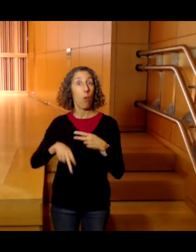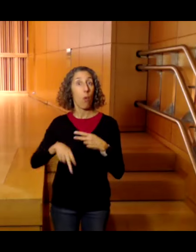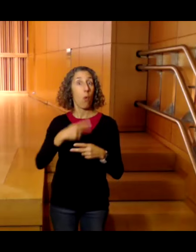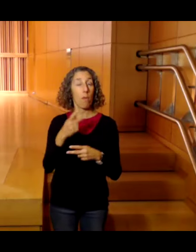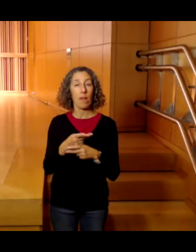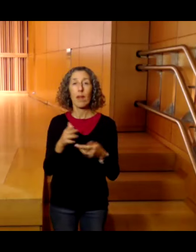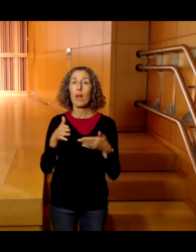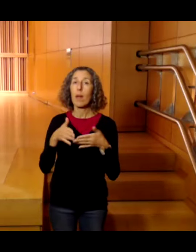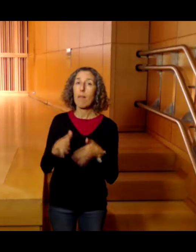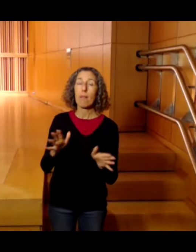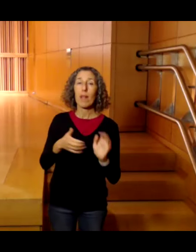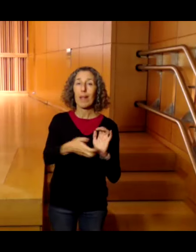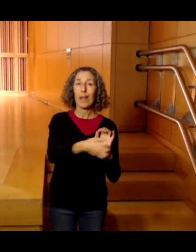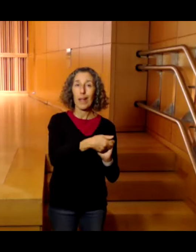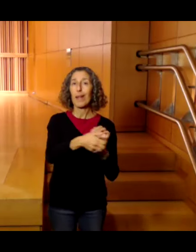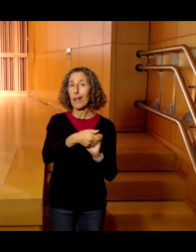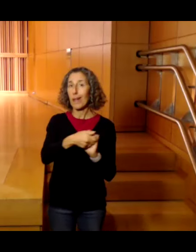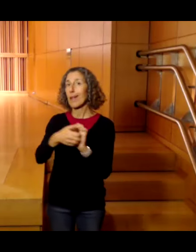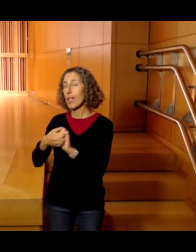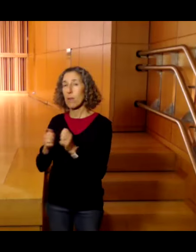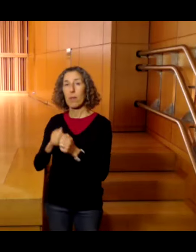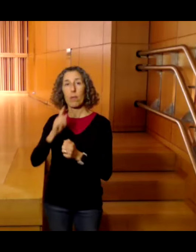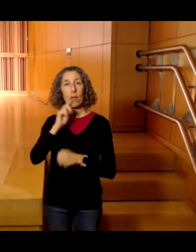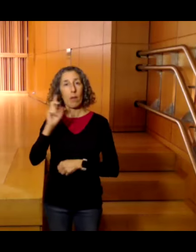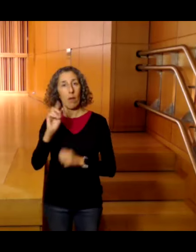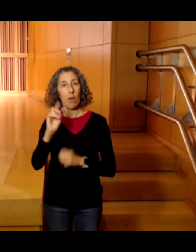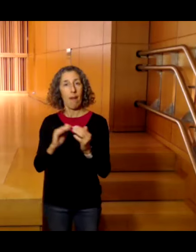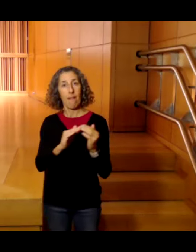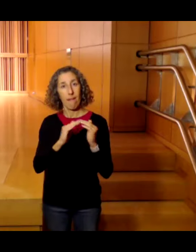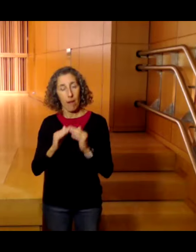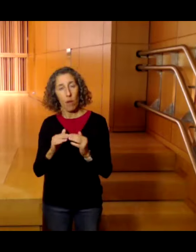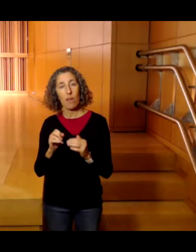What I'm attempting to do here. is not so dissimilar, then, from what I do every time I close my eyes.